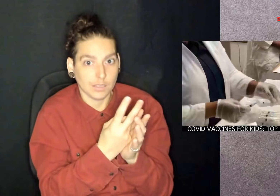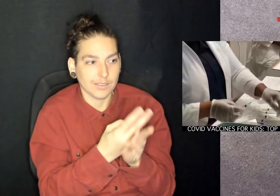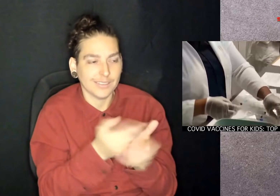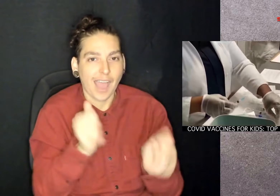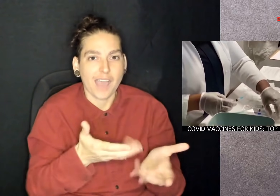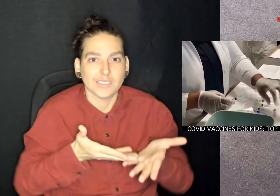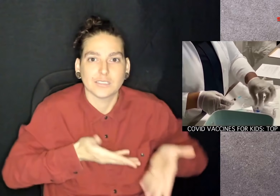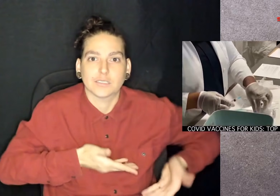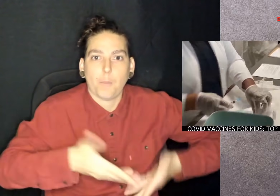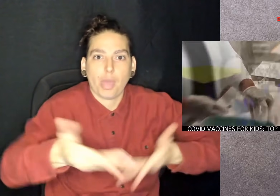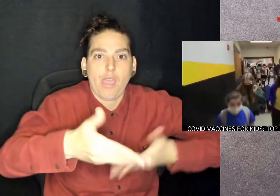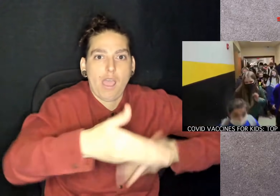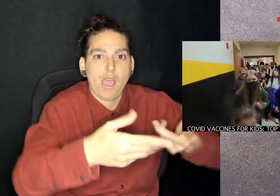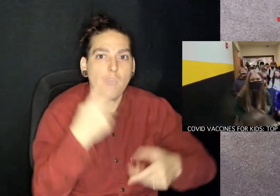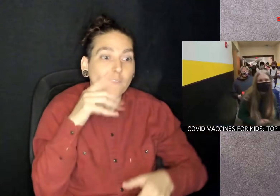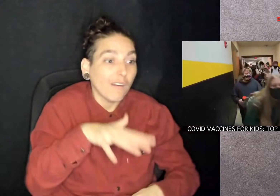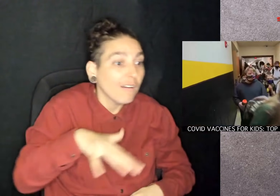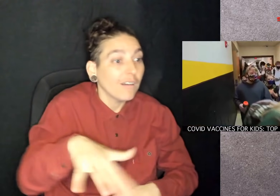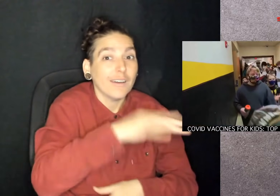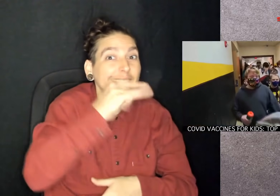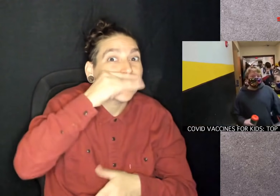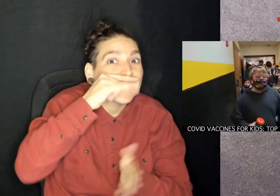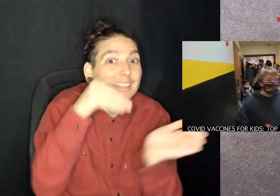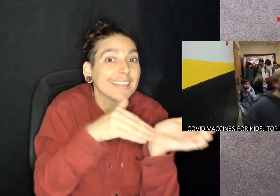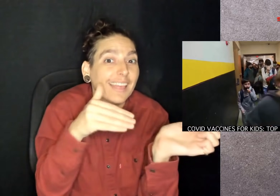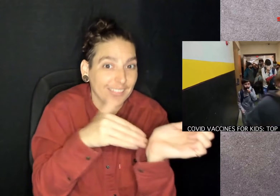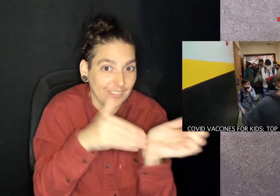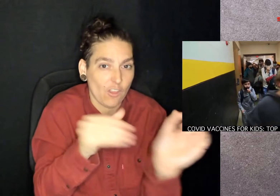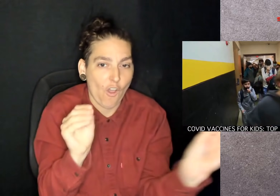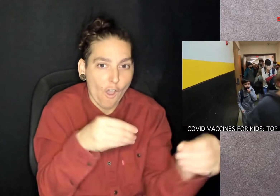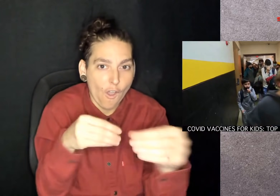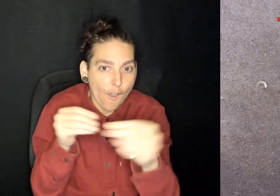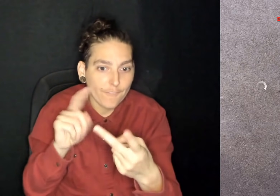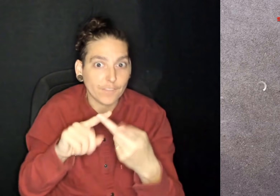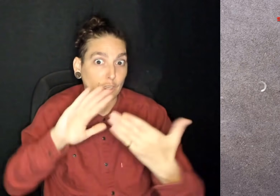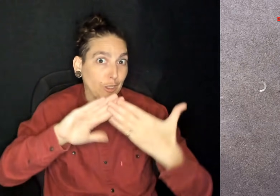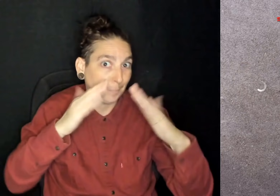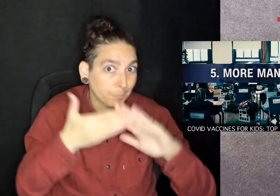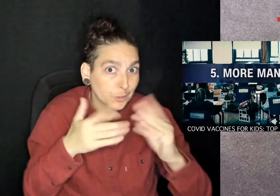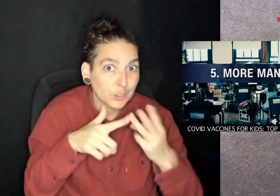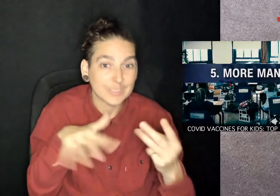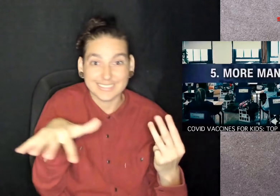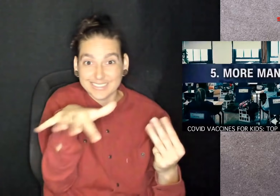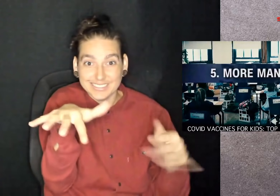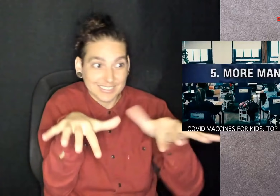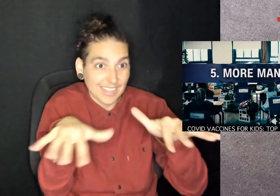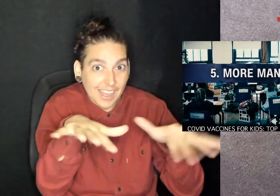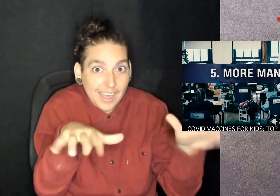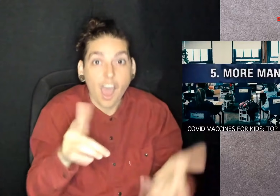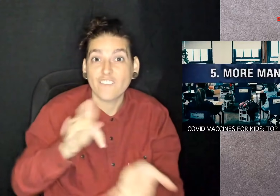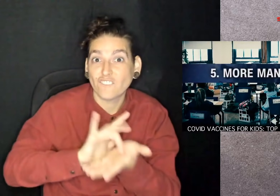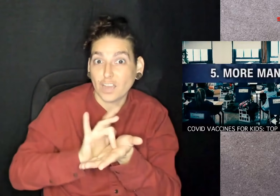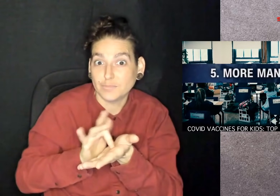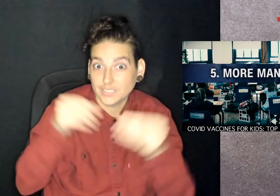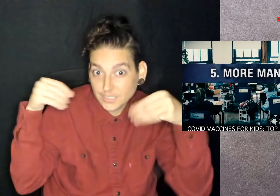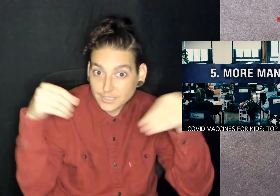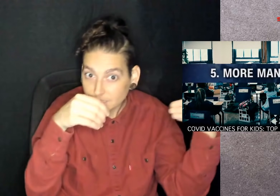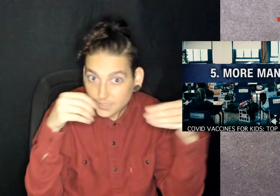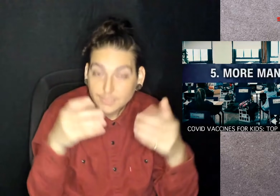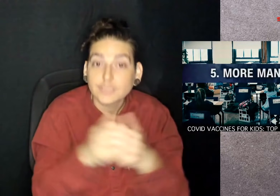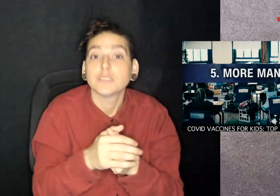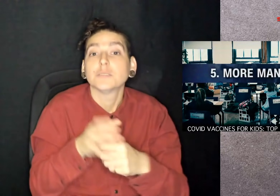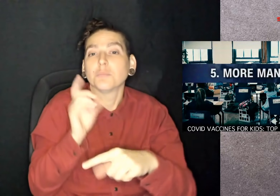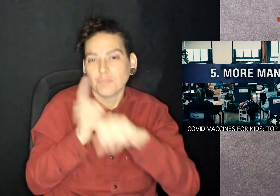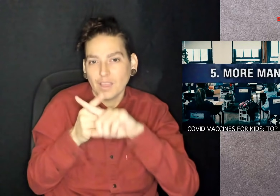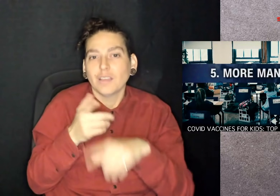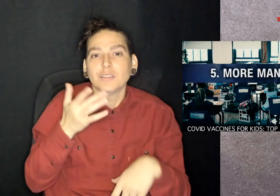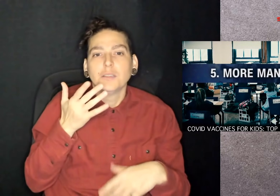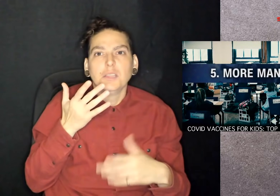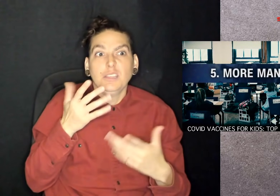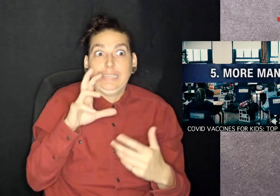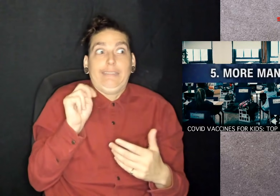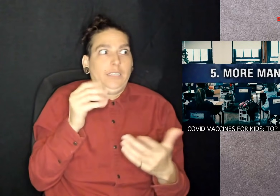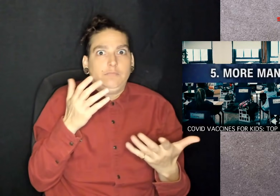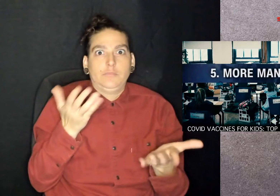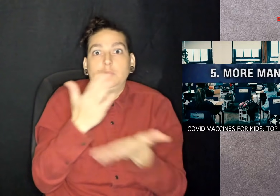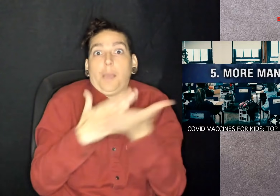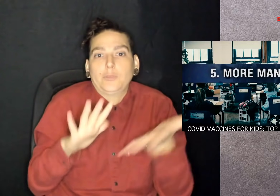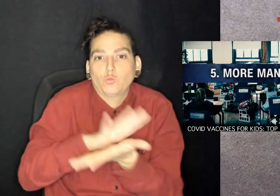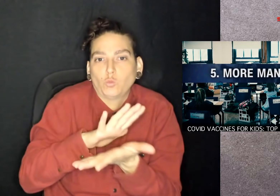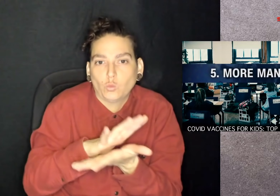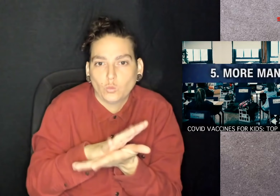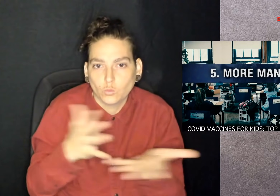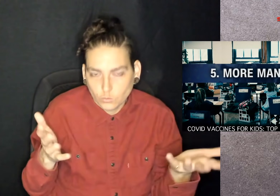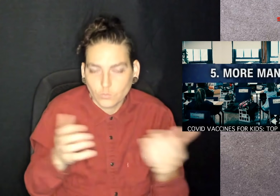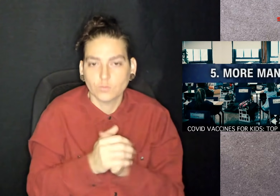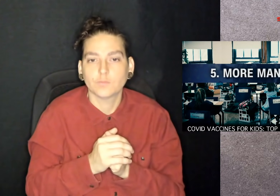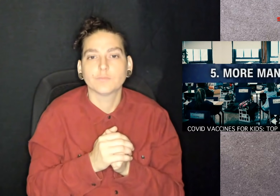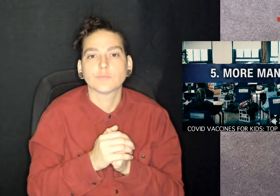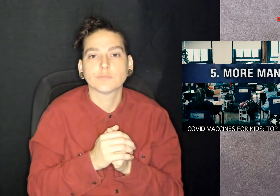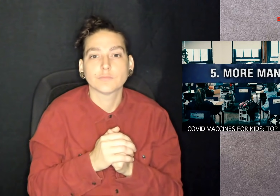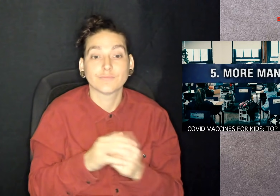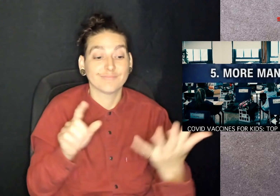with supplies for pediatricians offices community sites pharmacies and maybe even some schools